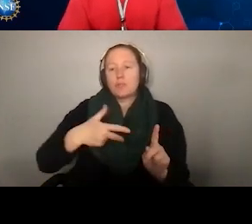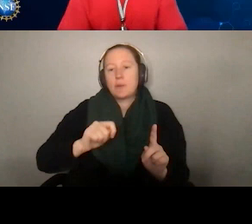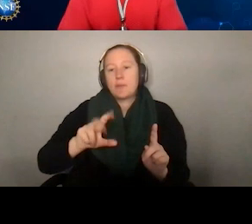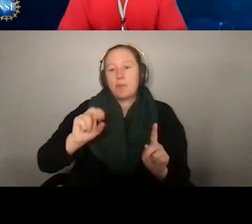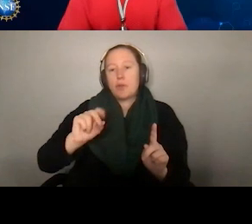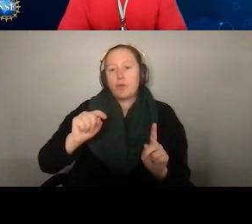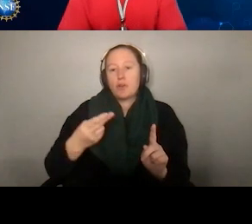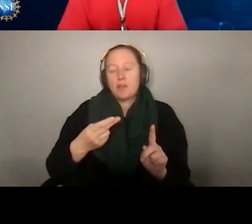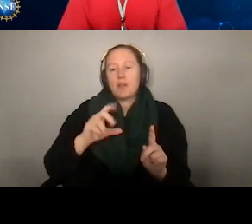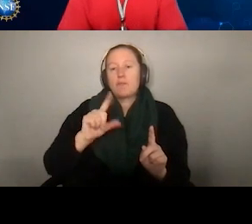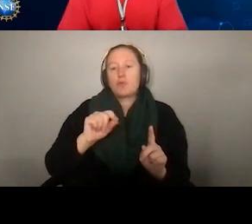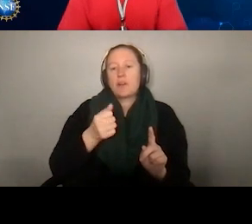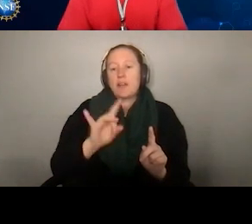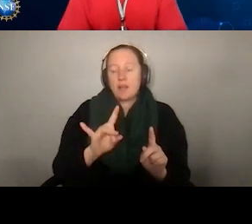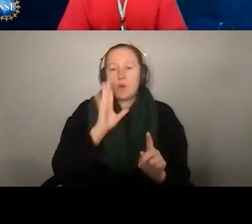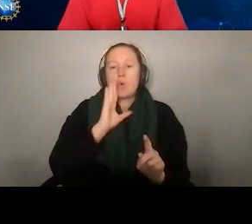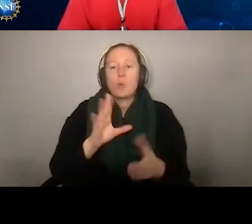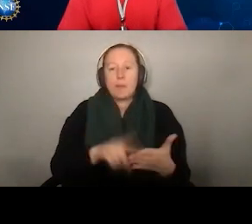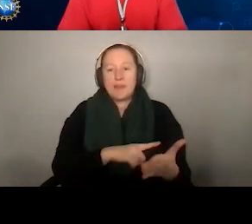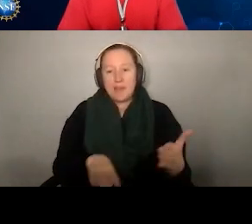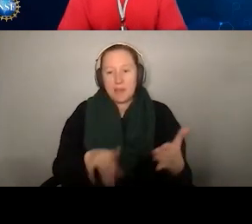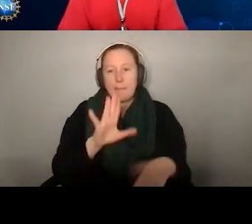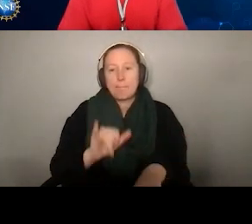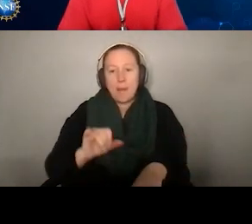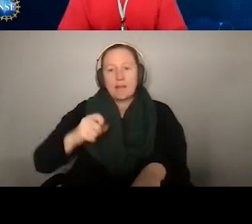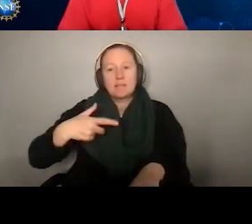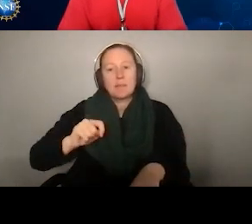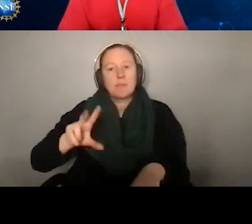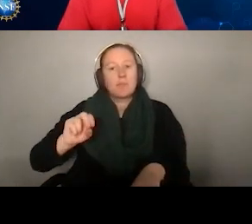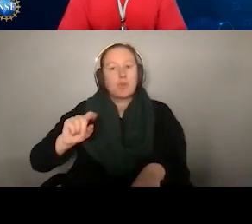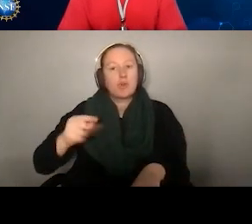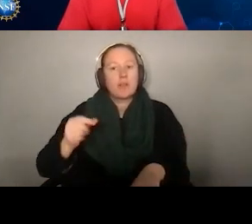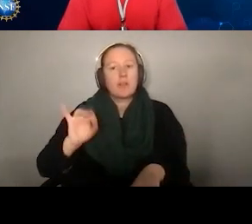2018 will be canceled by September 30th of 2024.